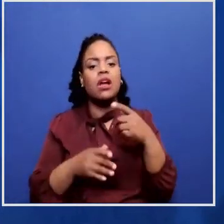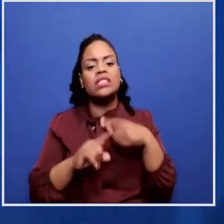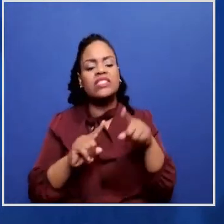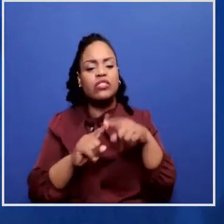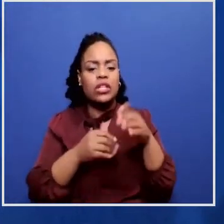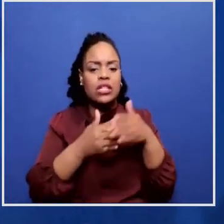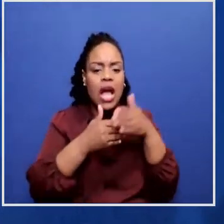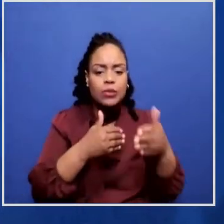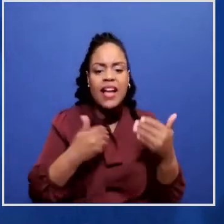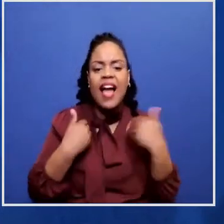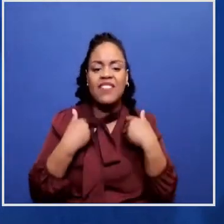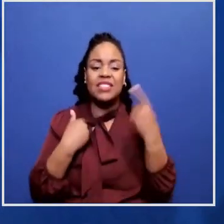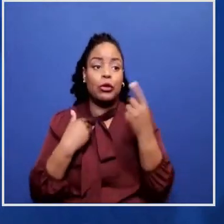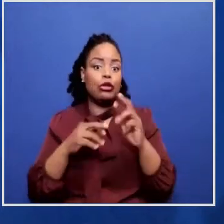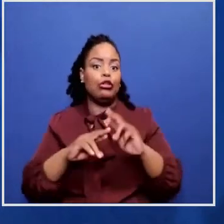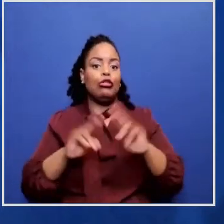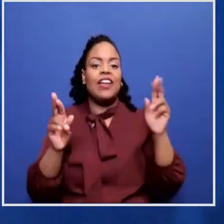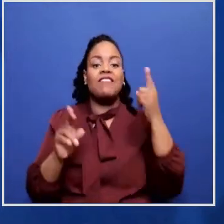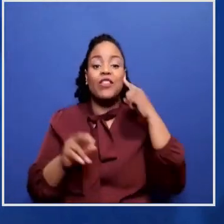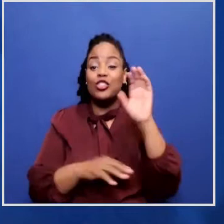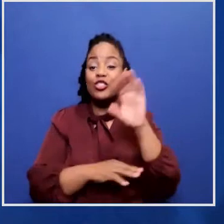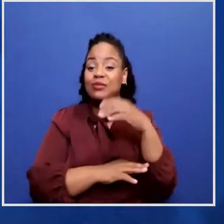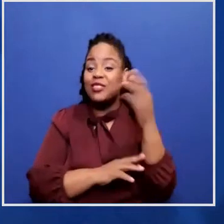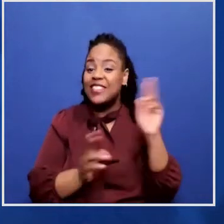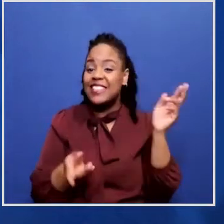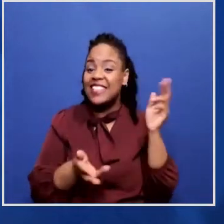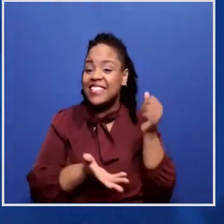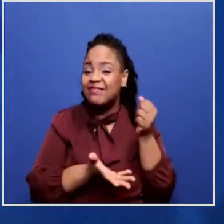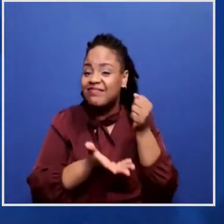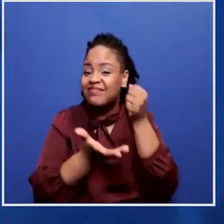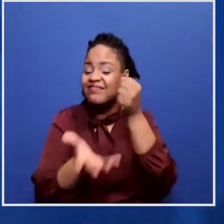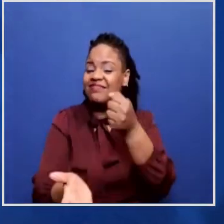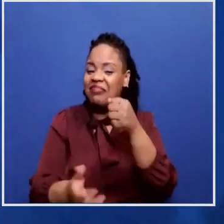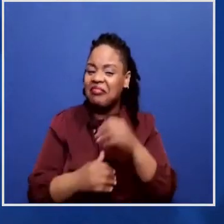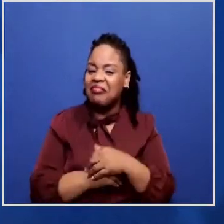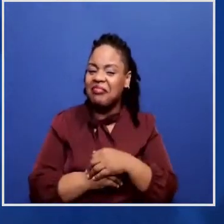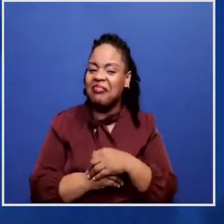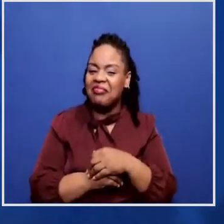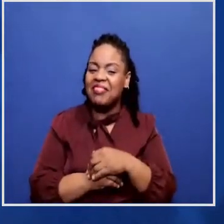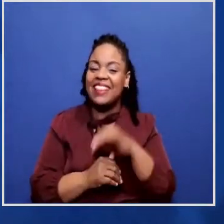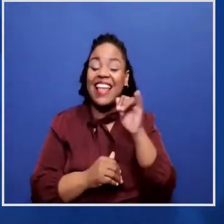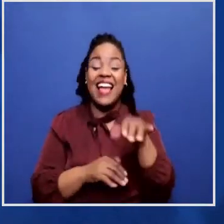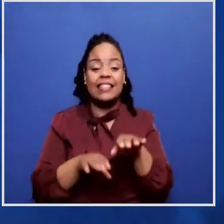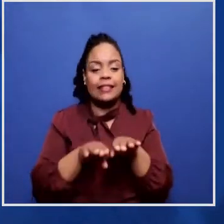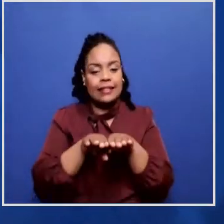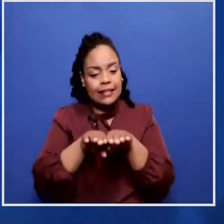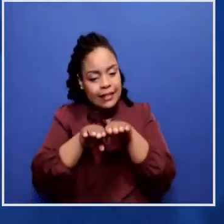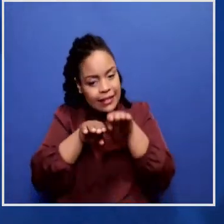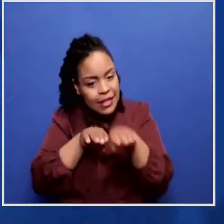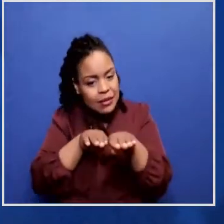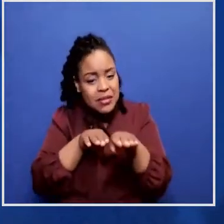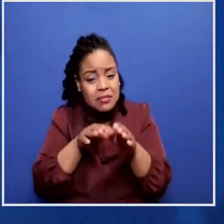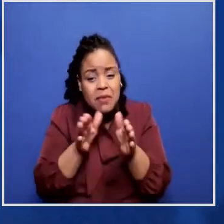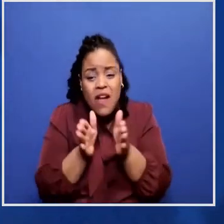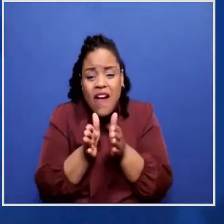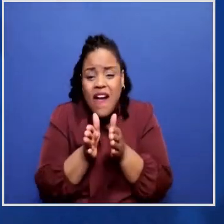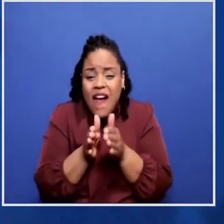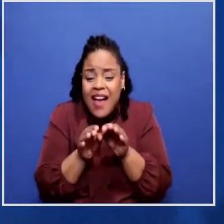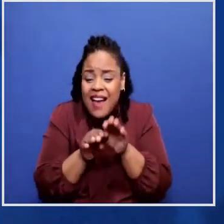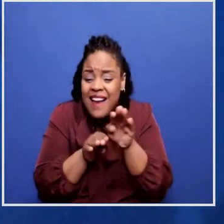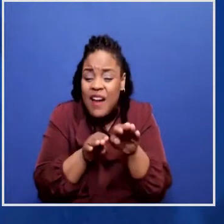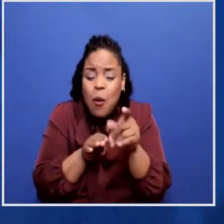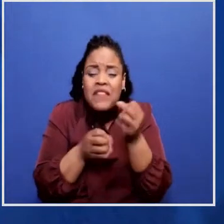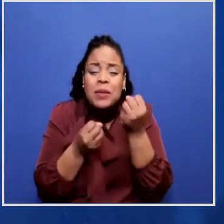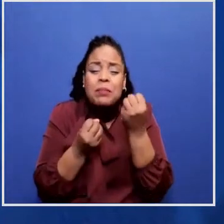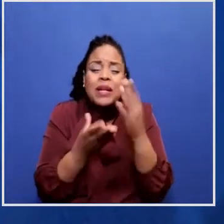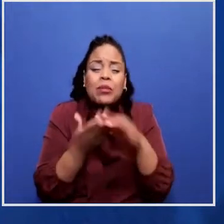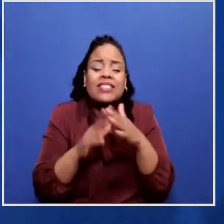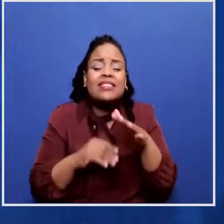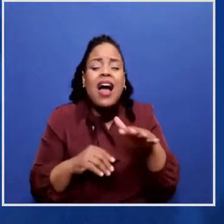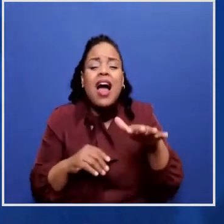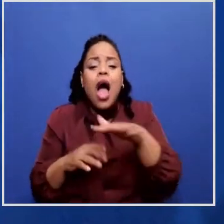AND ENSURING THAT, THREE